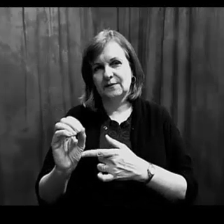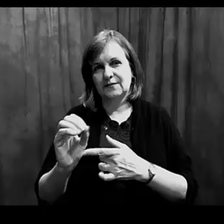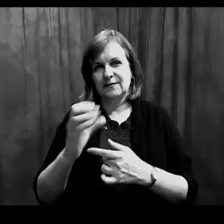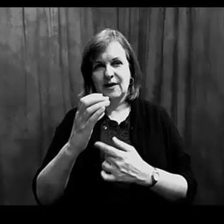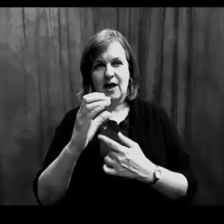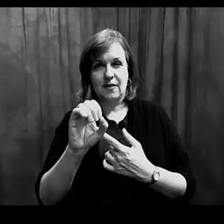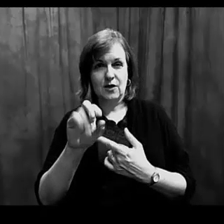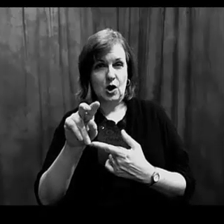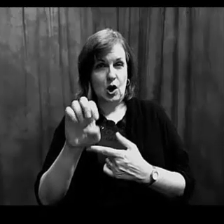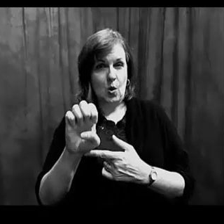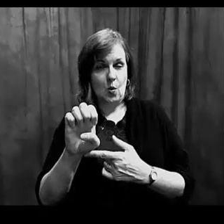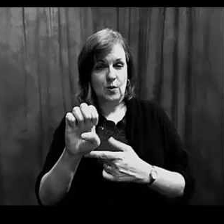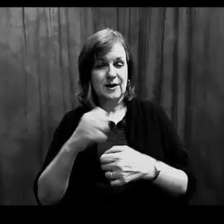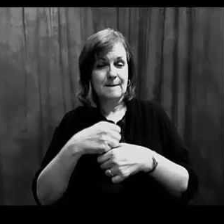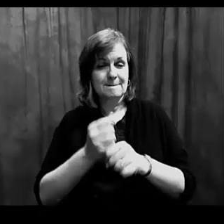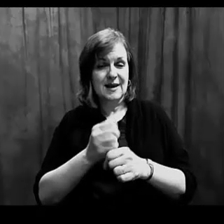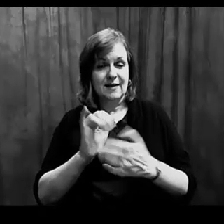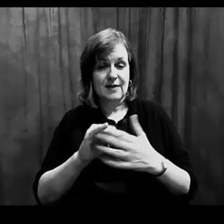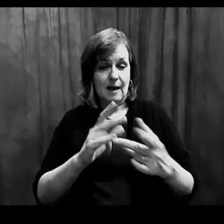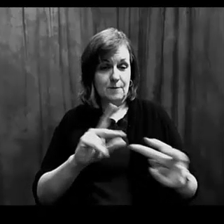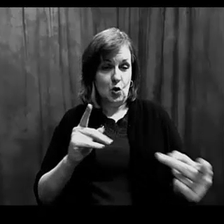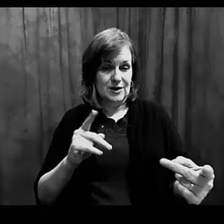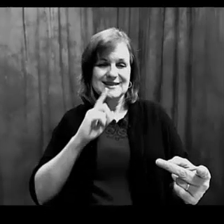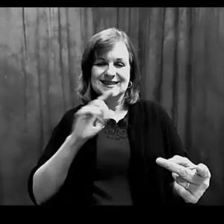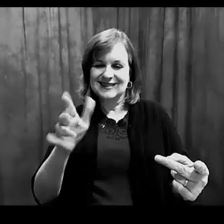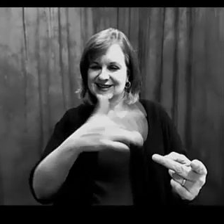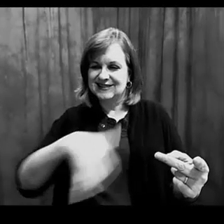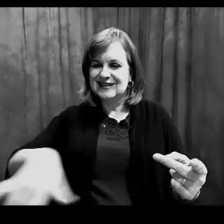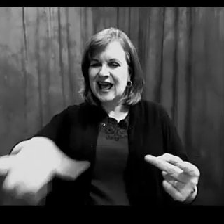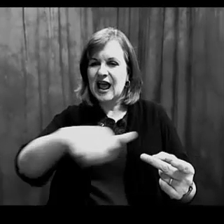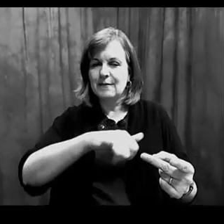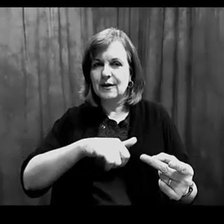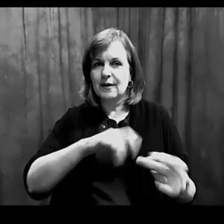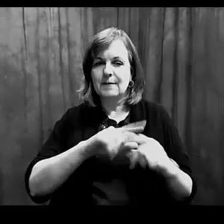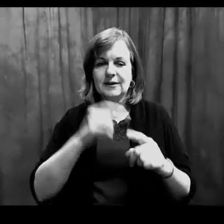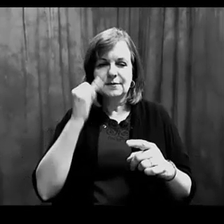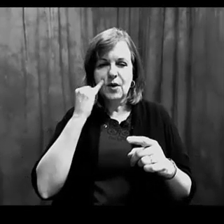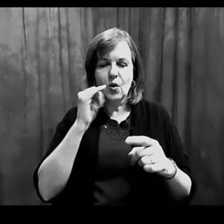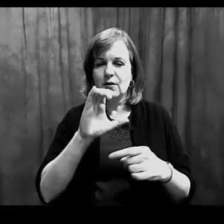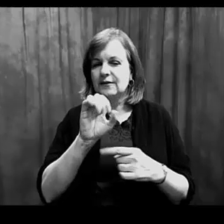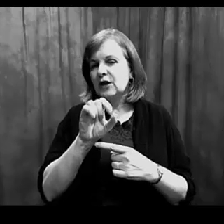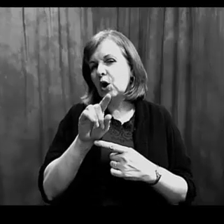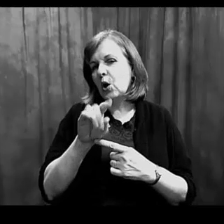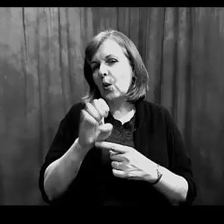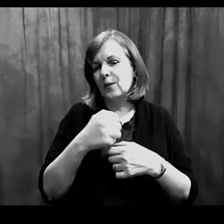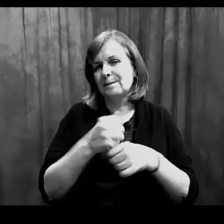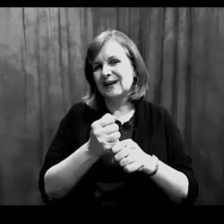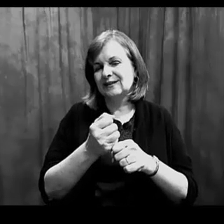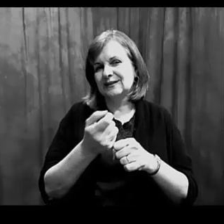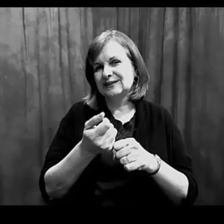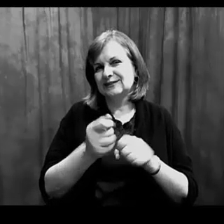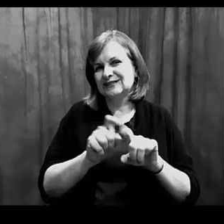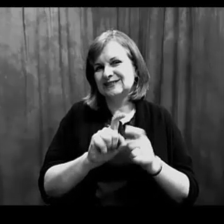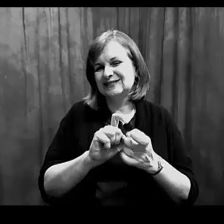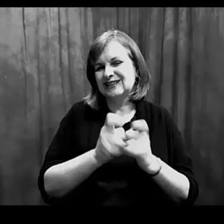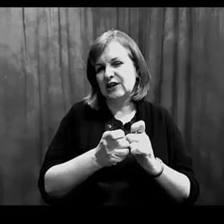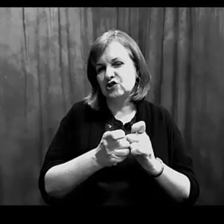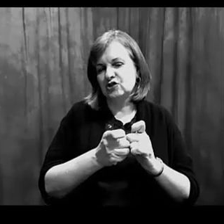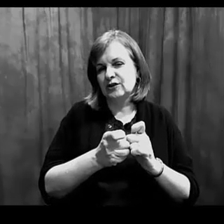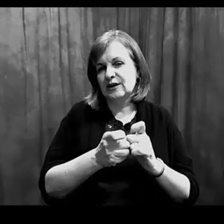that code to make this protein is the same but when the code is altered you make a slightly different protein and eventually we end up